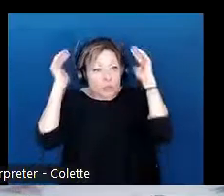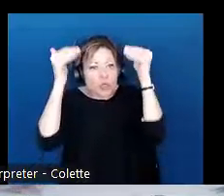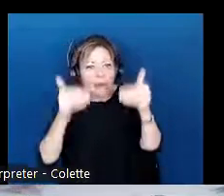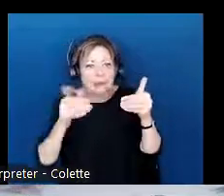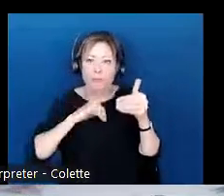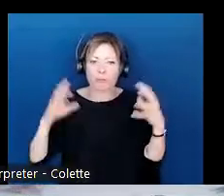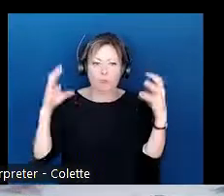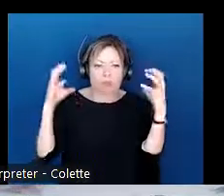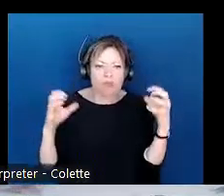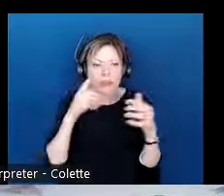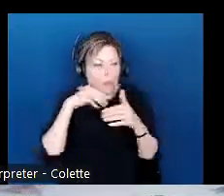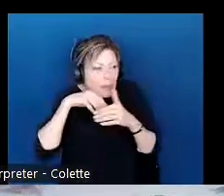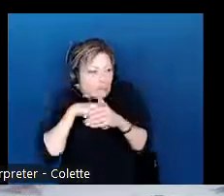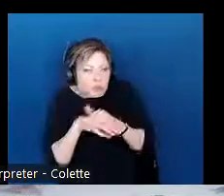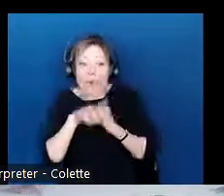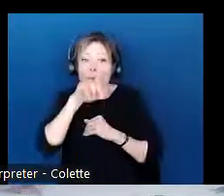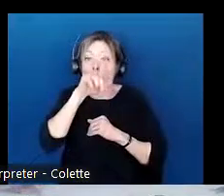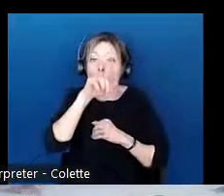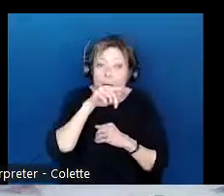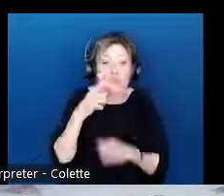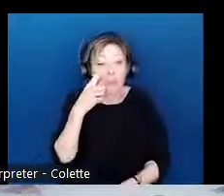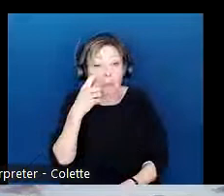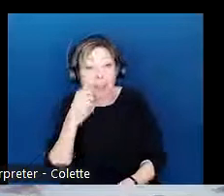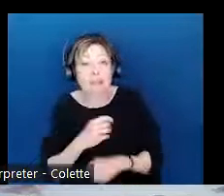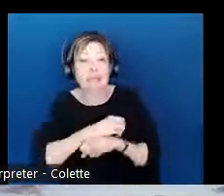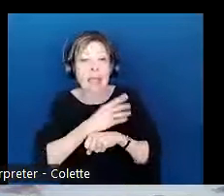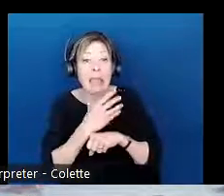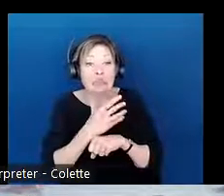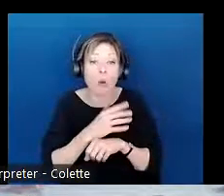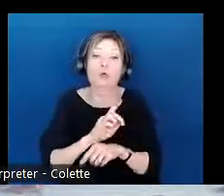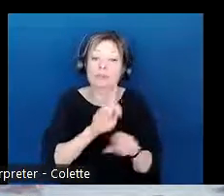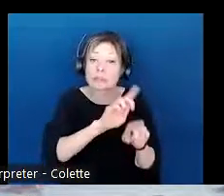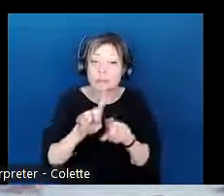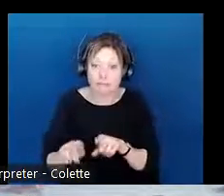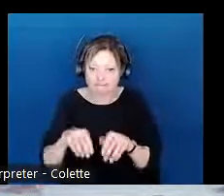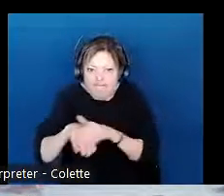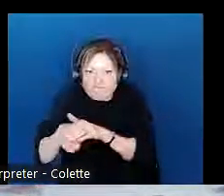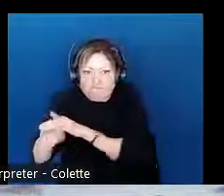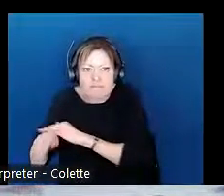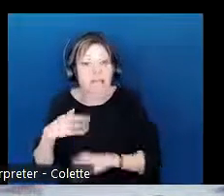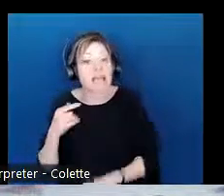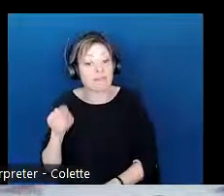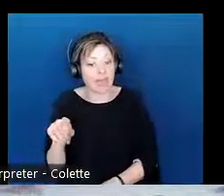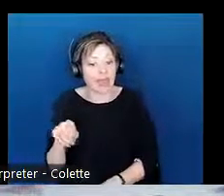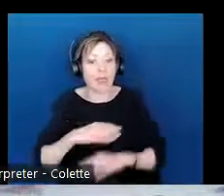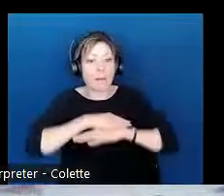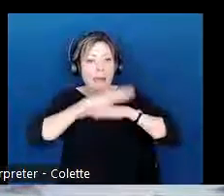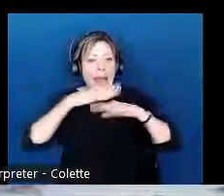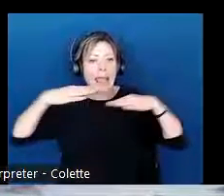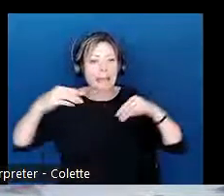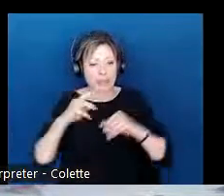birds dual mice hedgehogs um but laying as you can see here is a traditional sort of craft technique